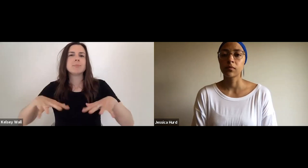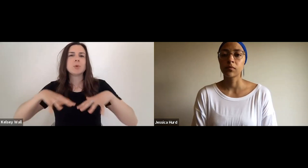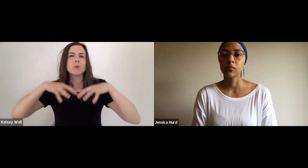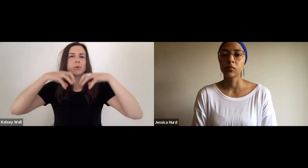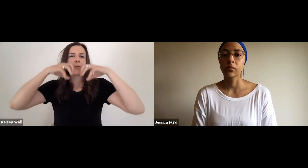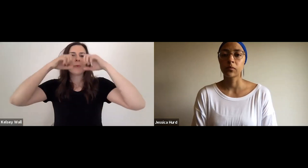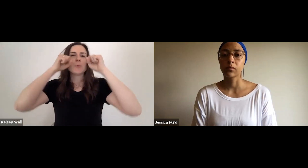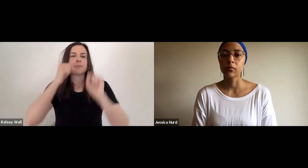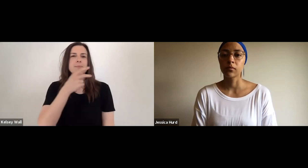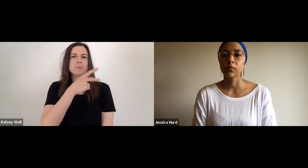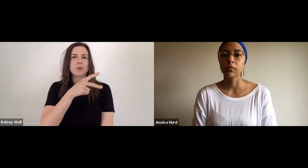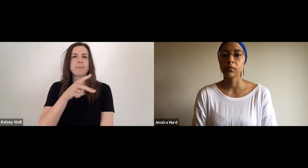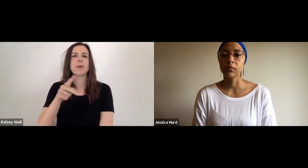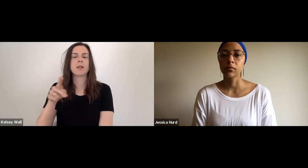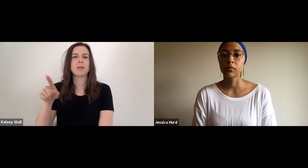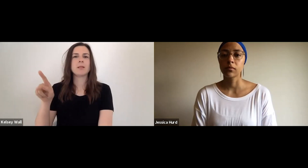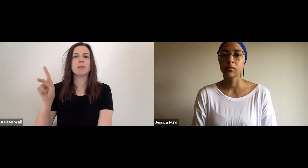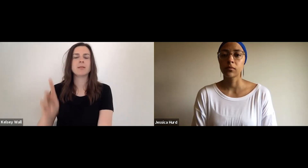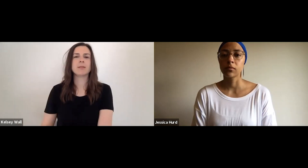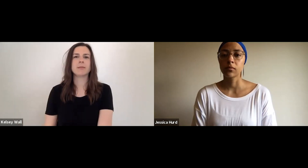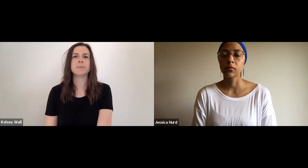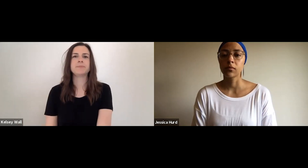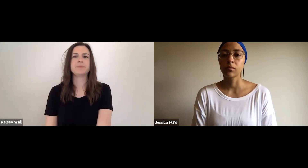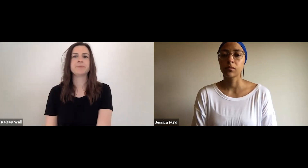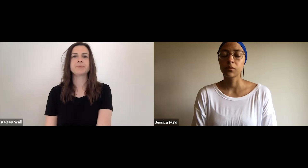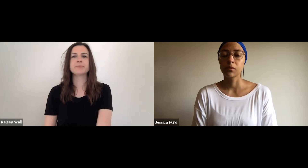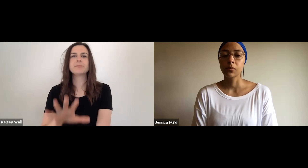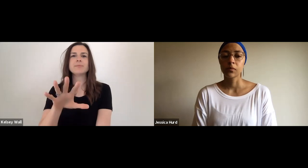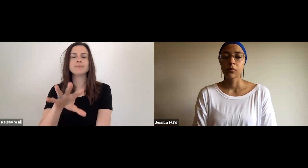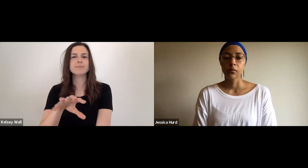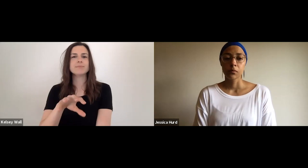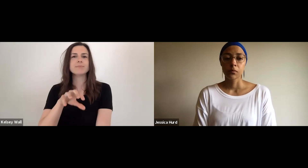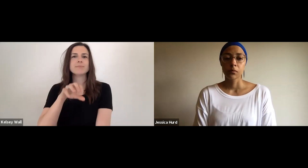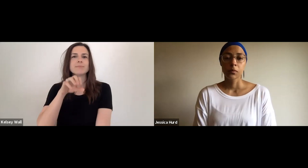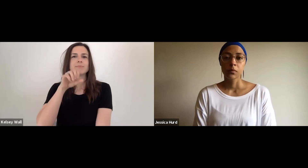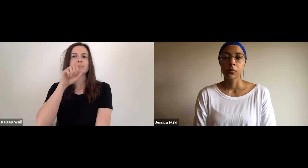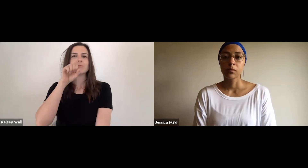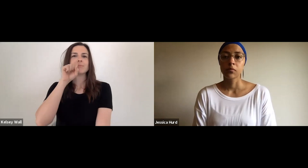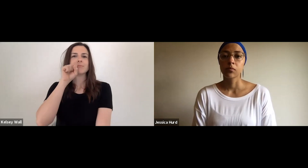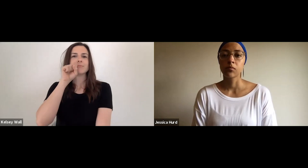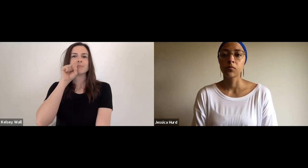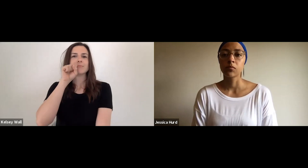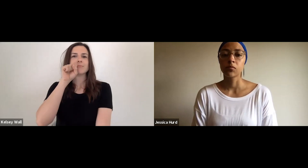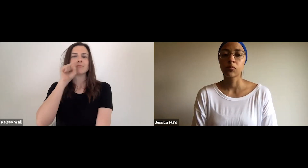that you can smell. Take in that scent. What is that like? Feel purple.